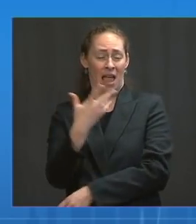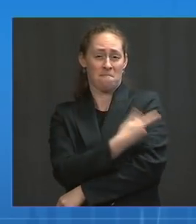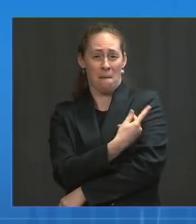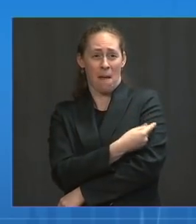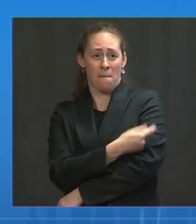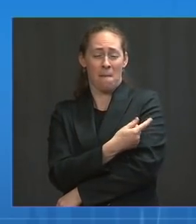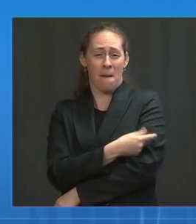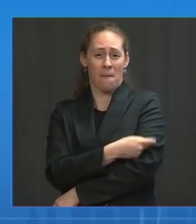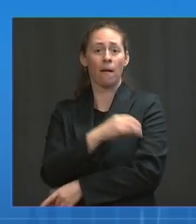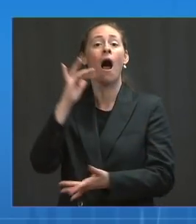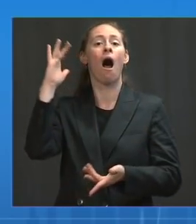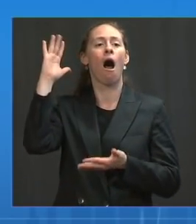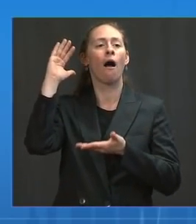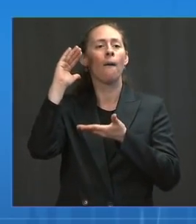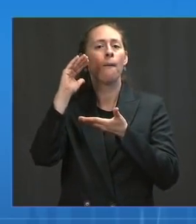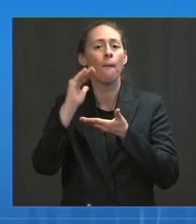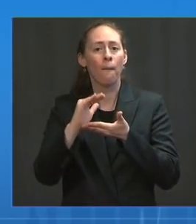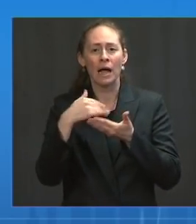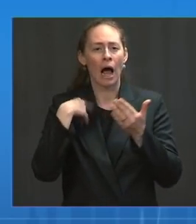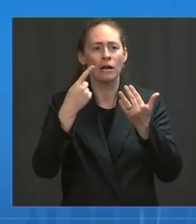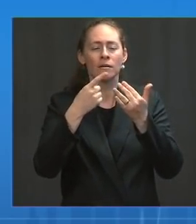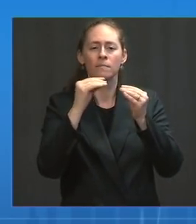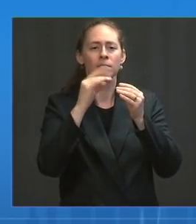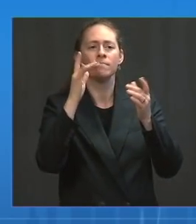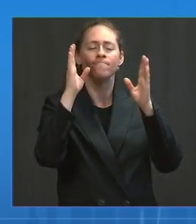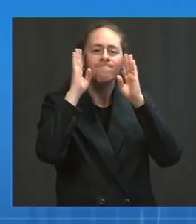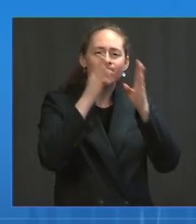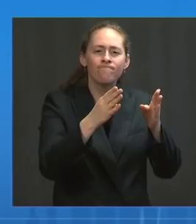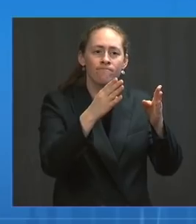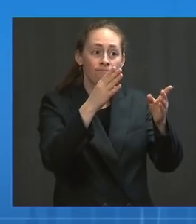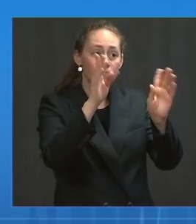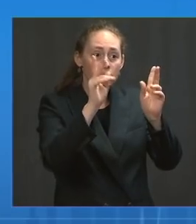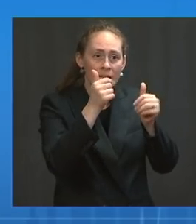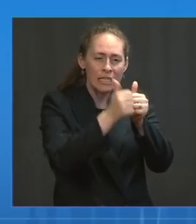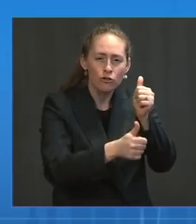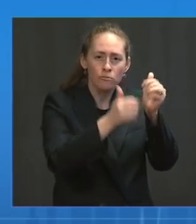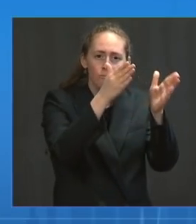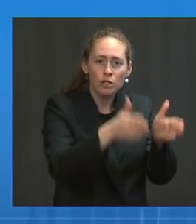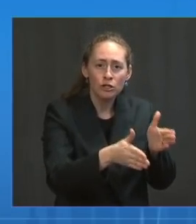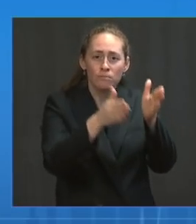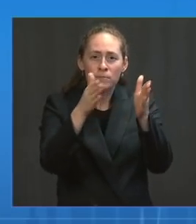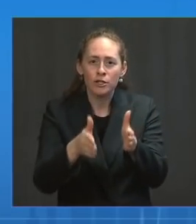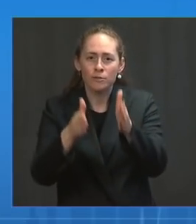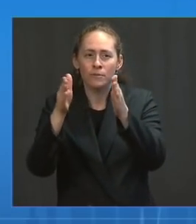on reaching each individual who remains unvaccinated to ensure they are protected as well.